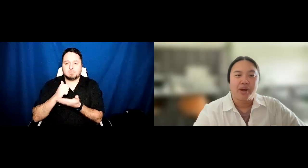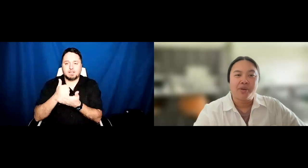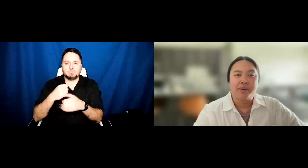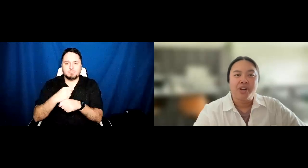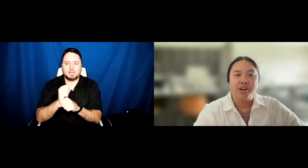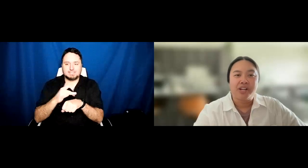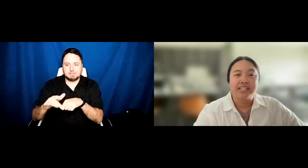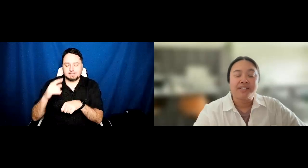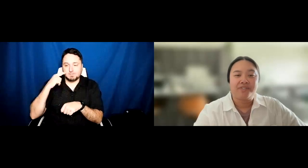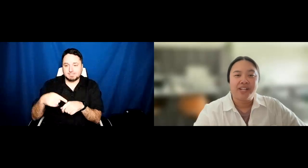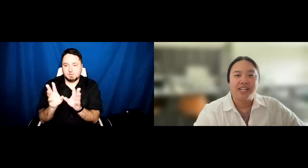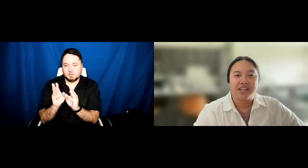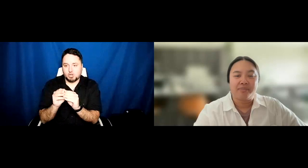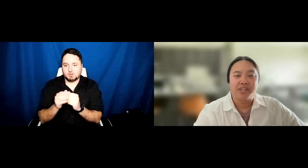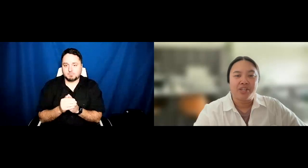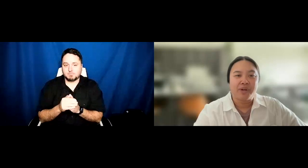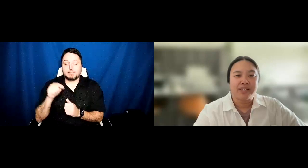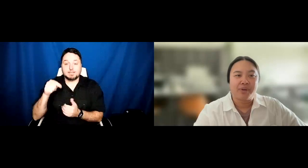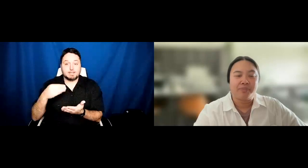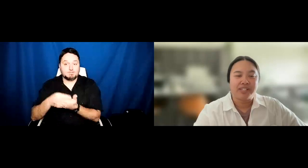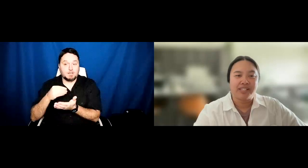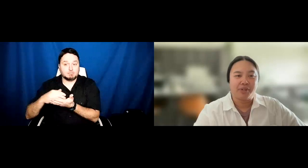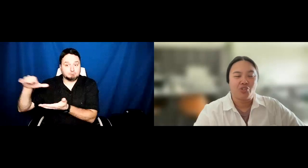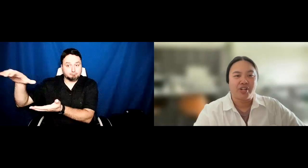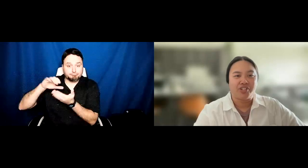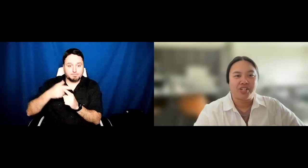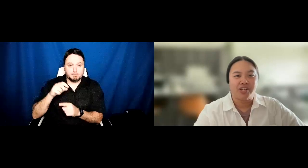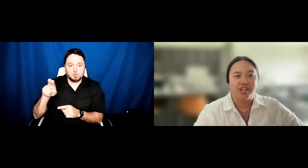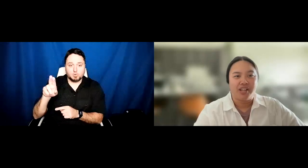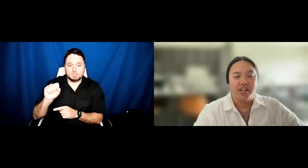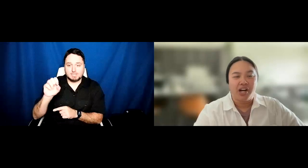While the webinar is funded by the US Small Business Administration,